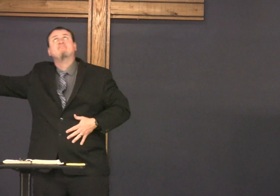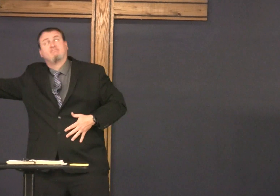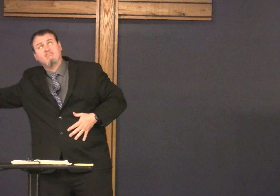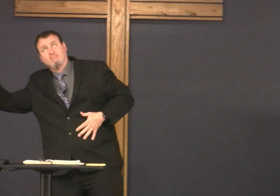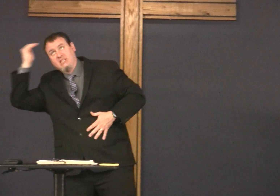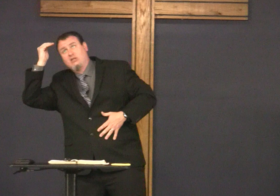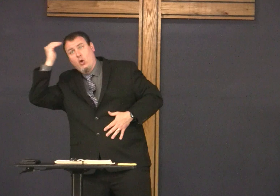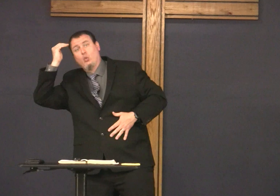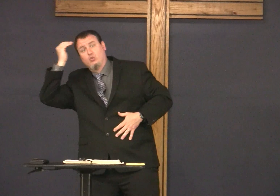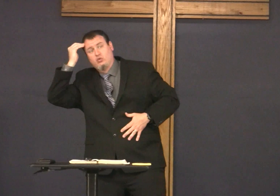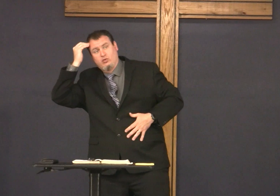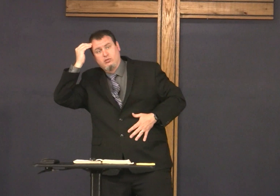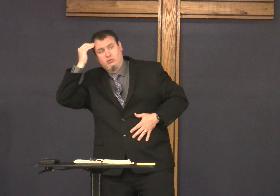so he knew what was coming ahead